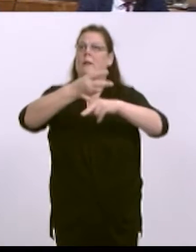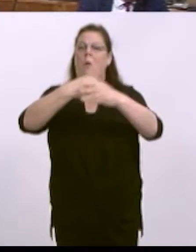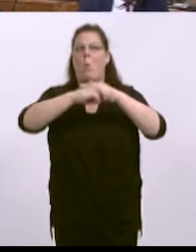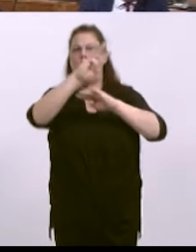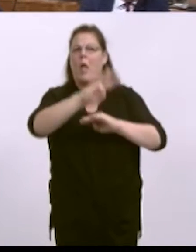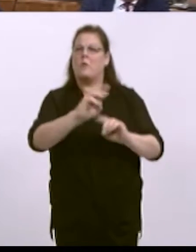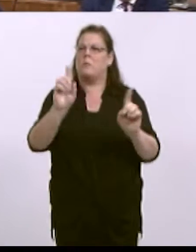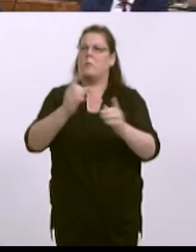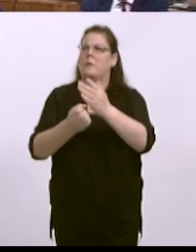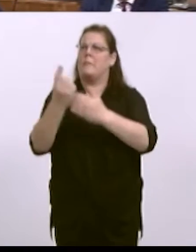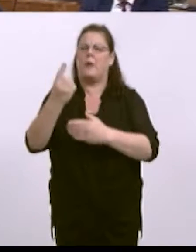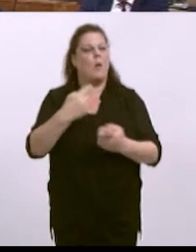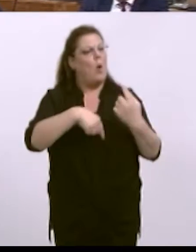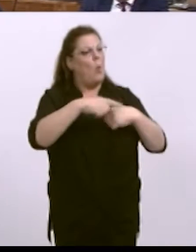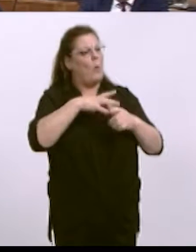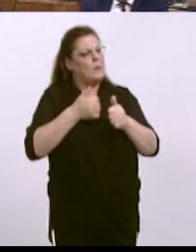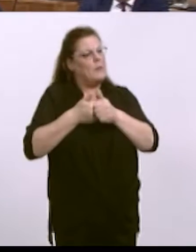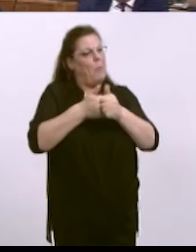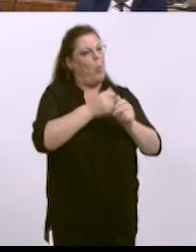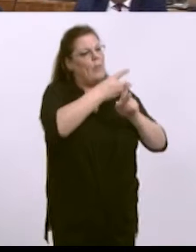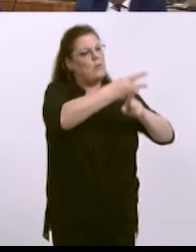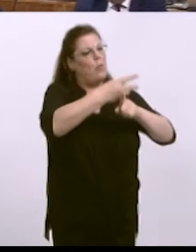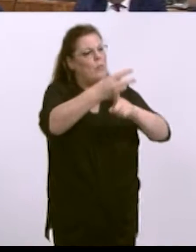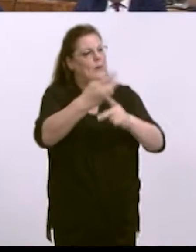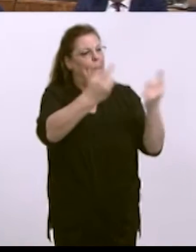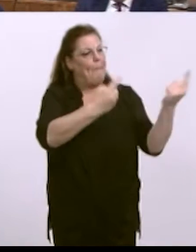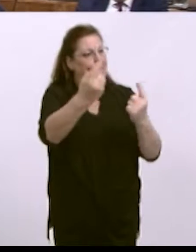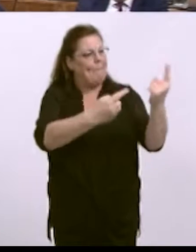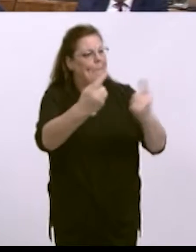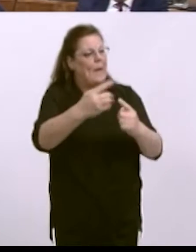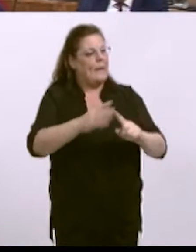our priorities in supporting the tourism industry, including capital and development funding,